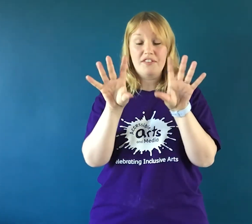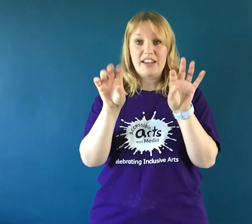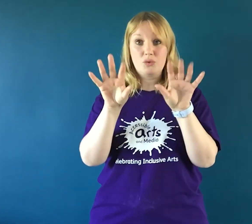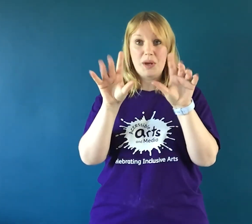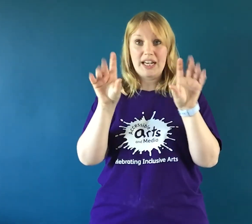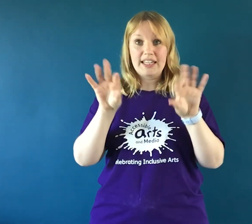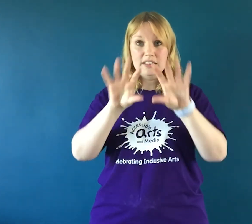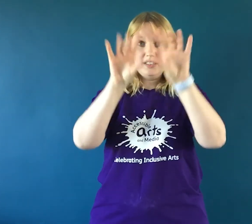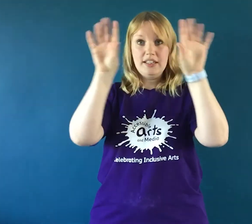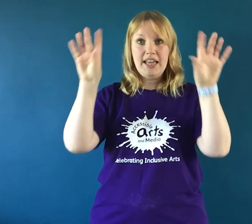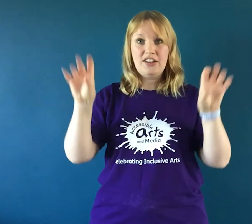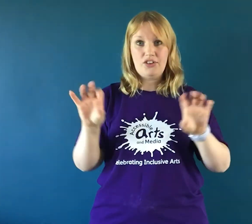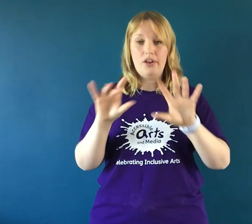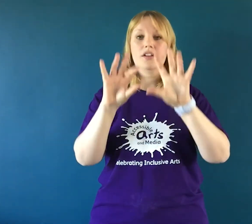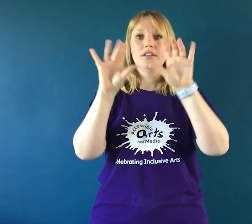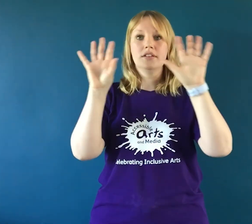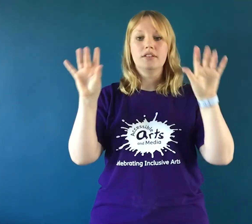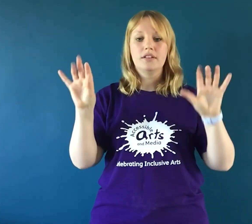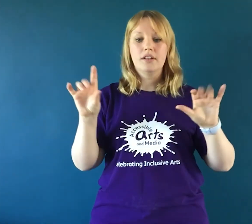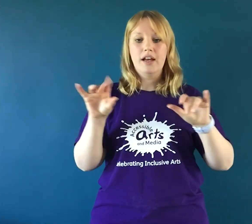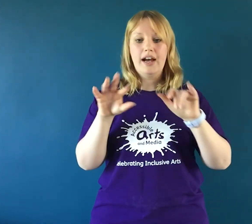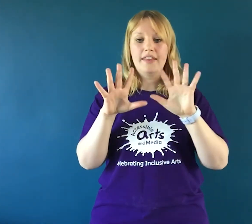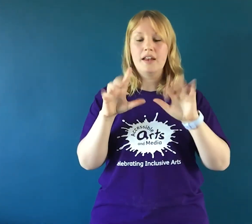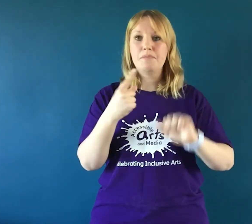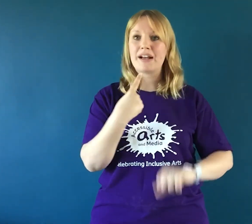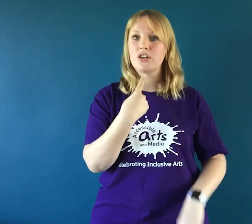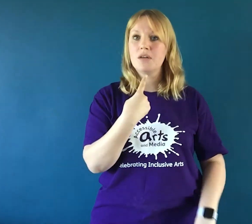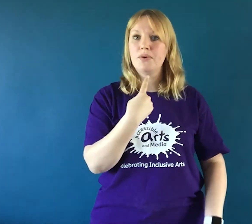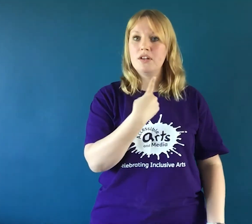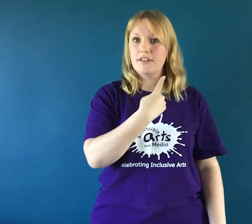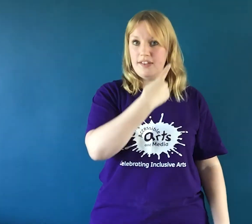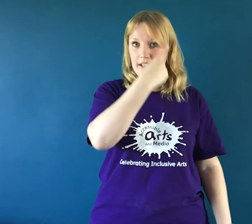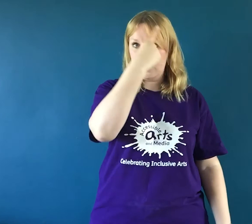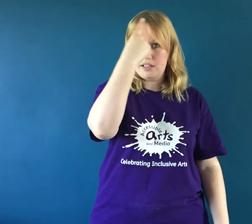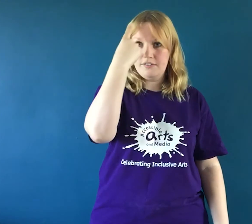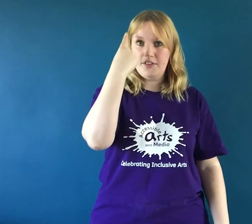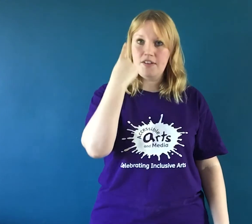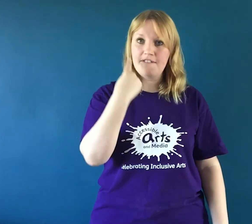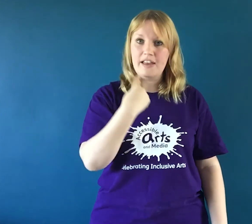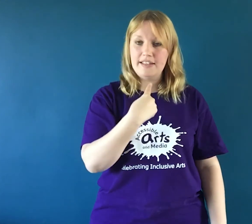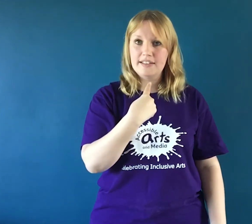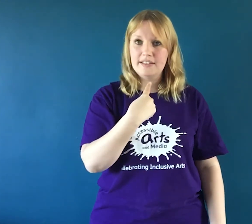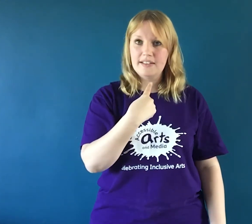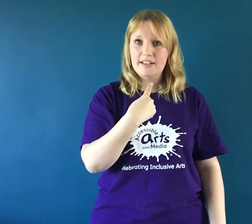of your fingers wiggling in a circle and then back to your pointy finger for your face.